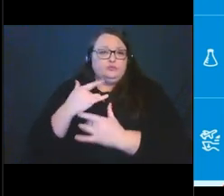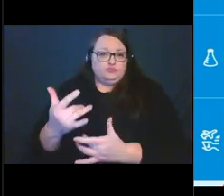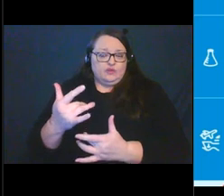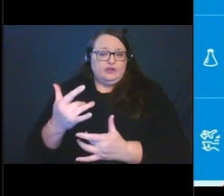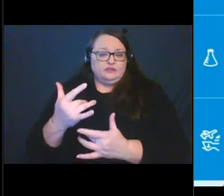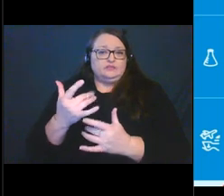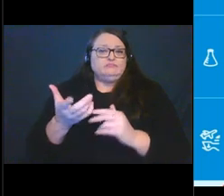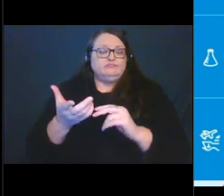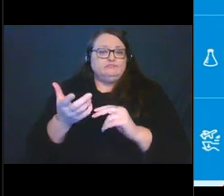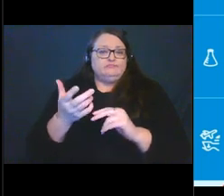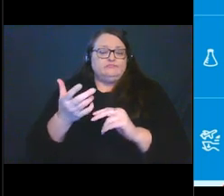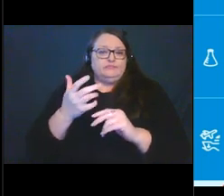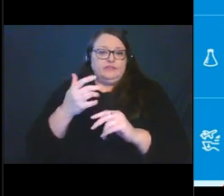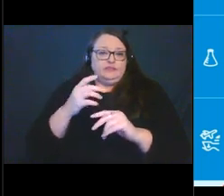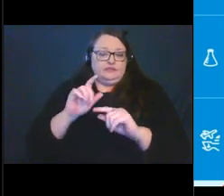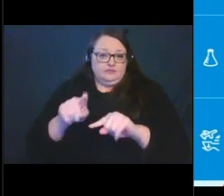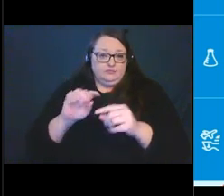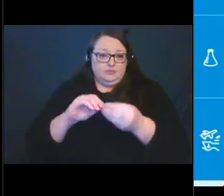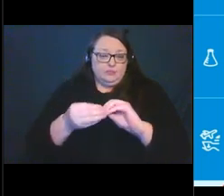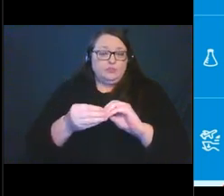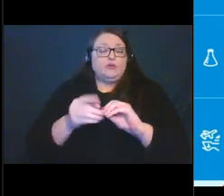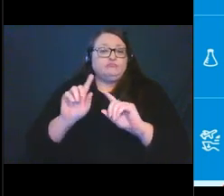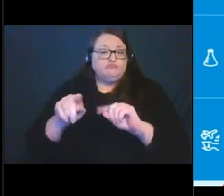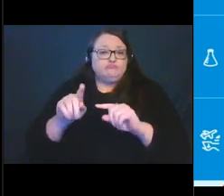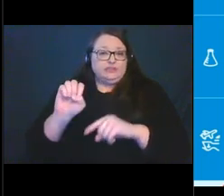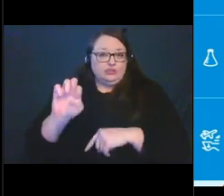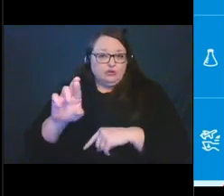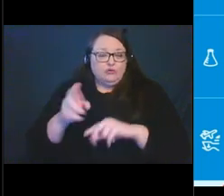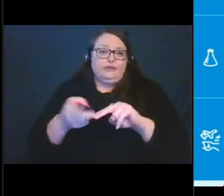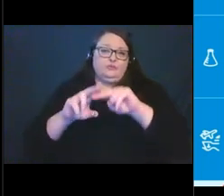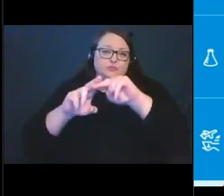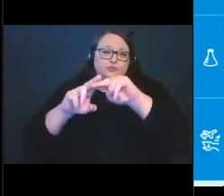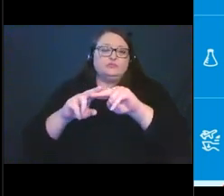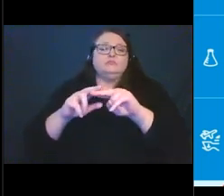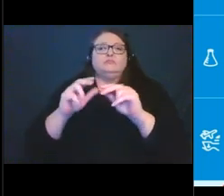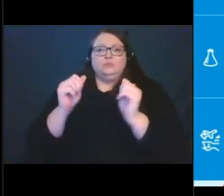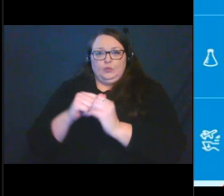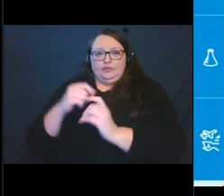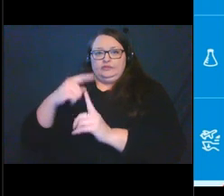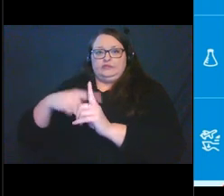increasing values of HeatRisk. Their Spearman’s rank-order correlations were between 0.77 and